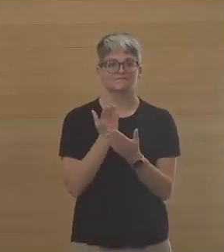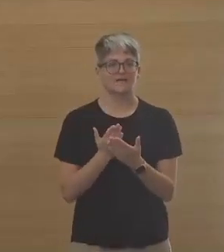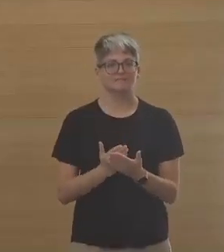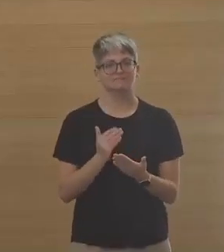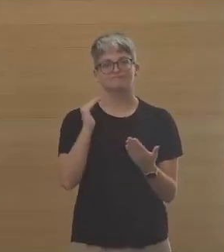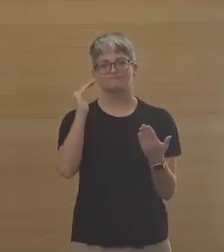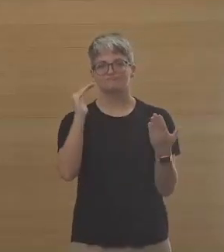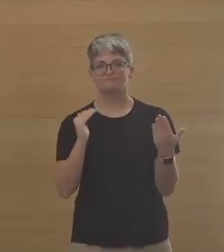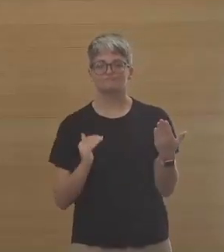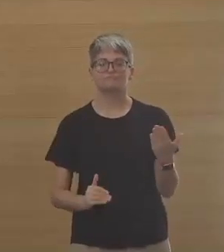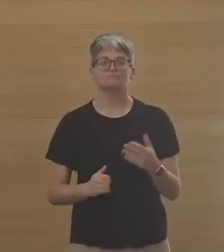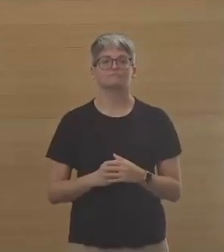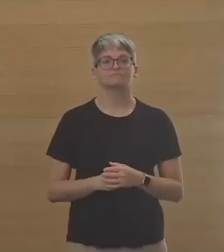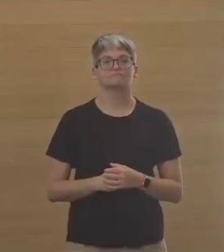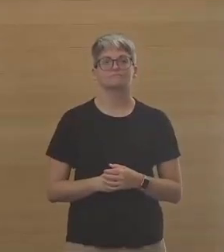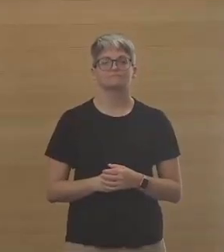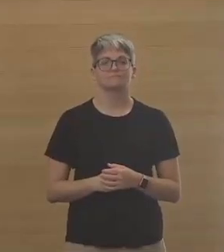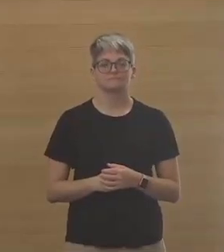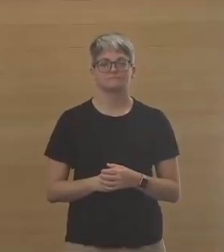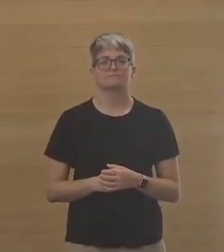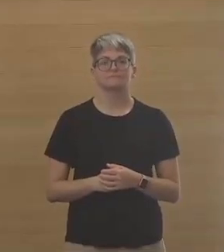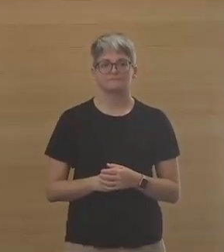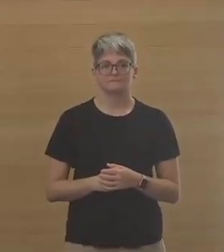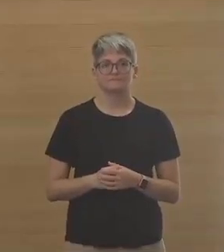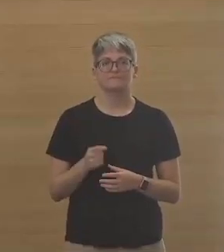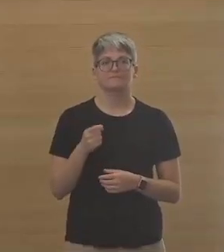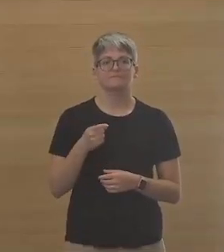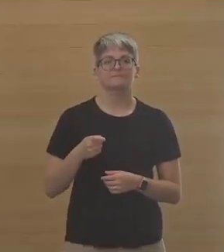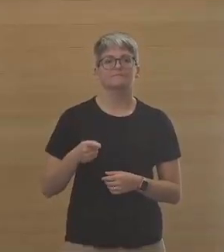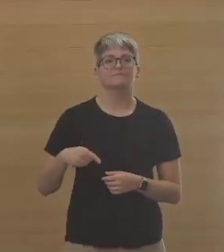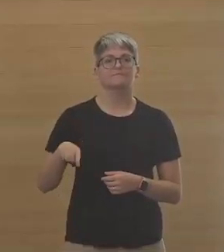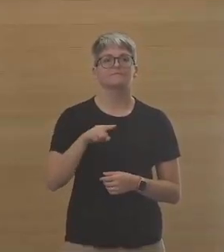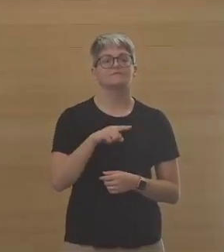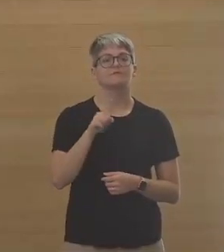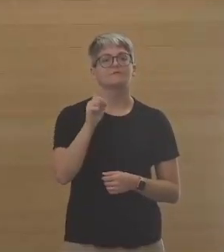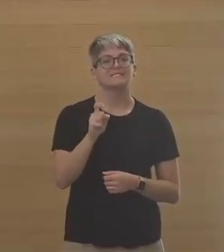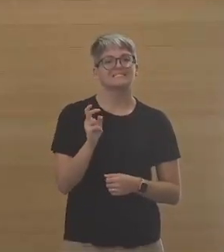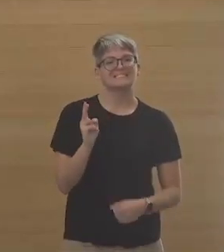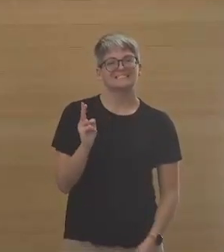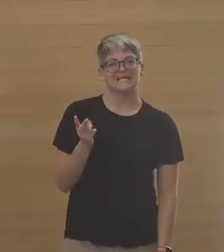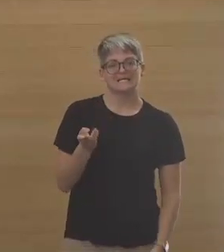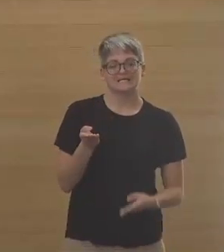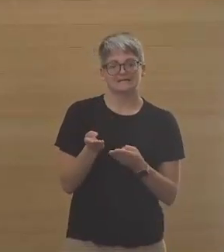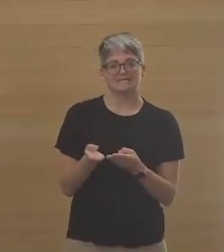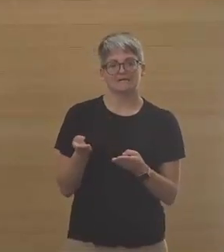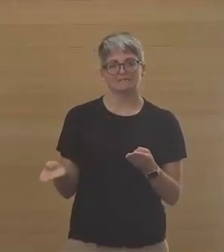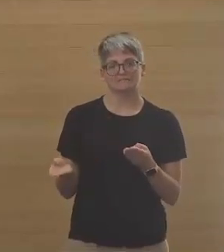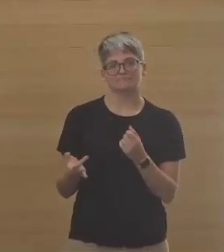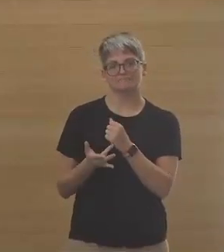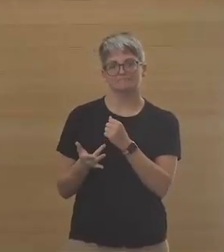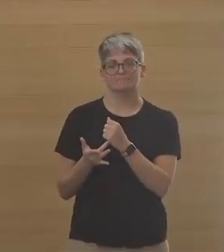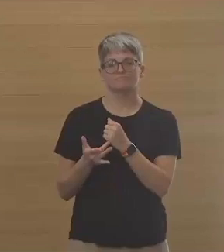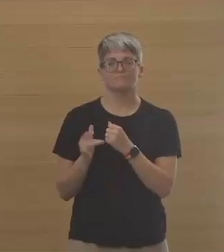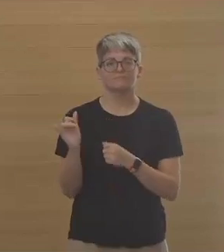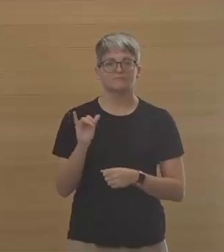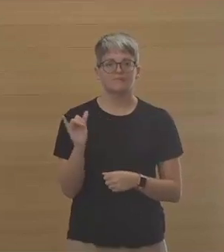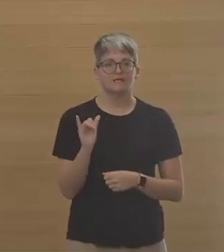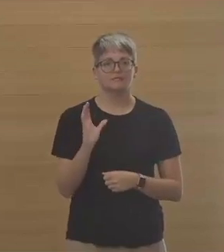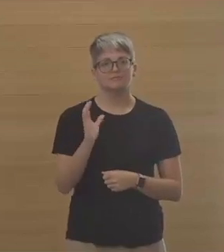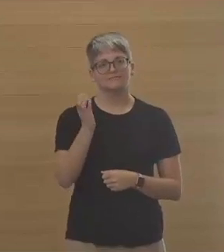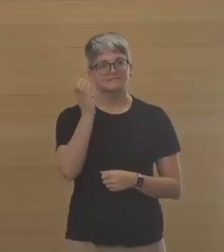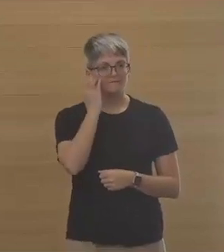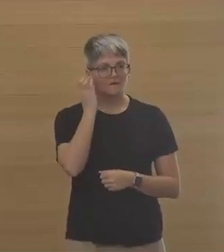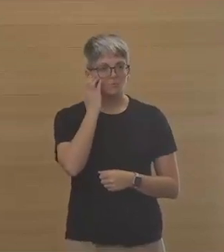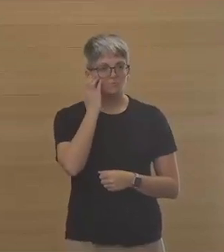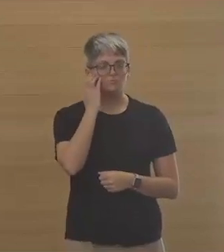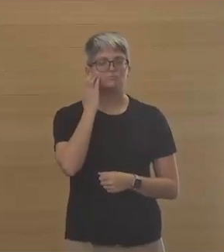You will need a device such as a cell phone.